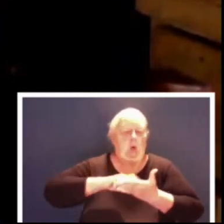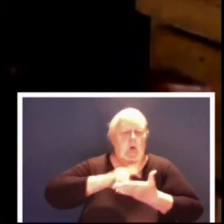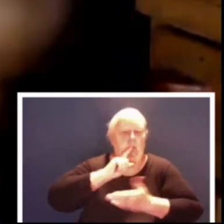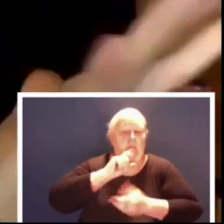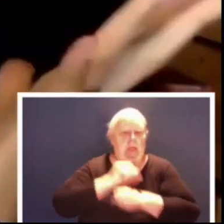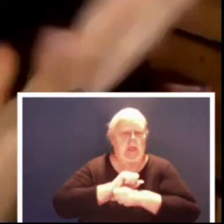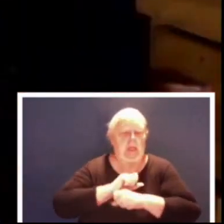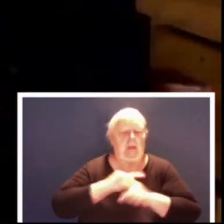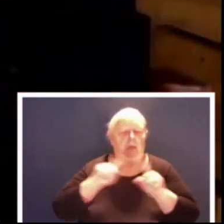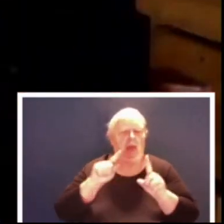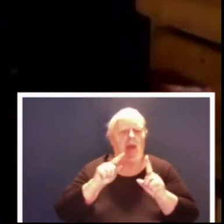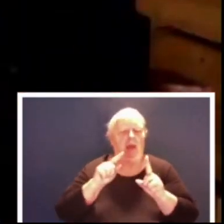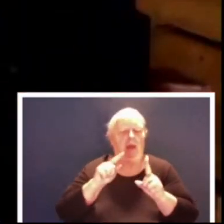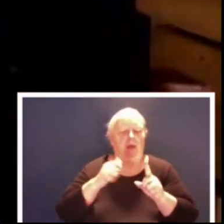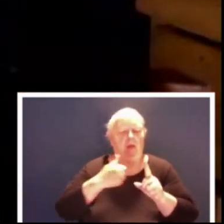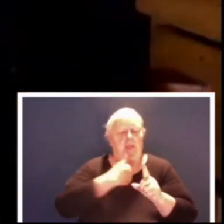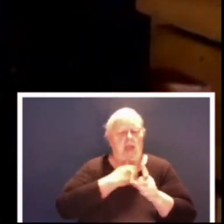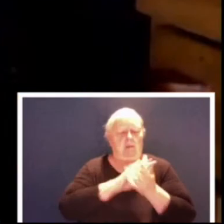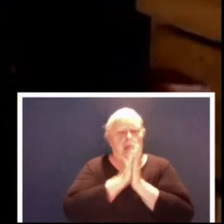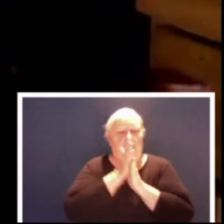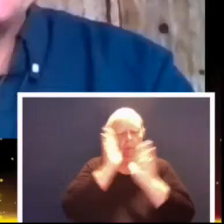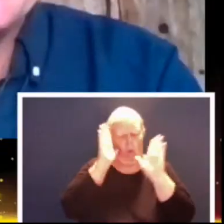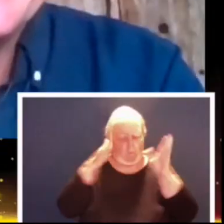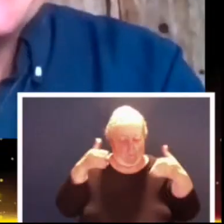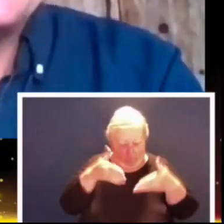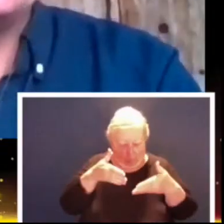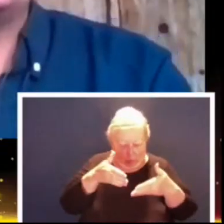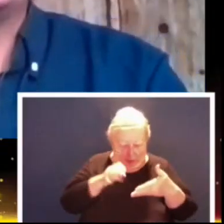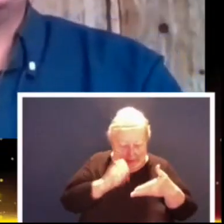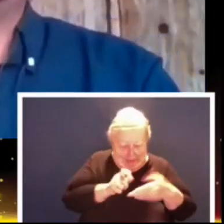So, yay. (chuckling) Yay.